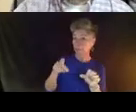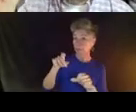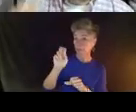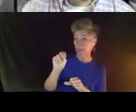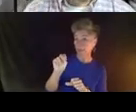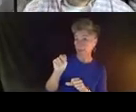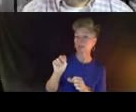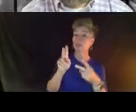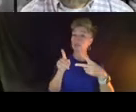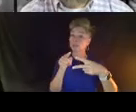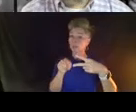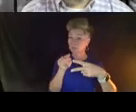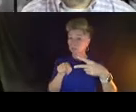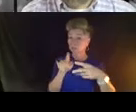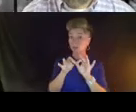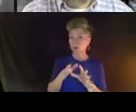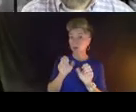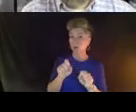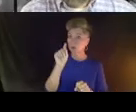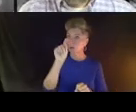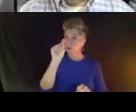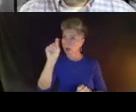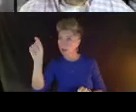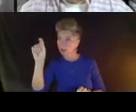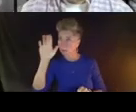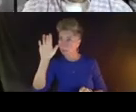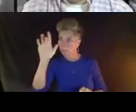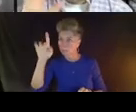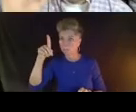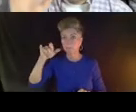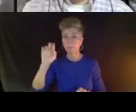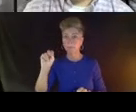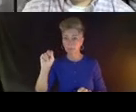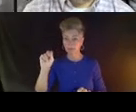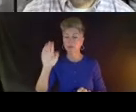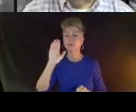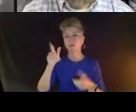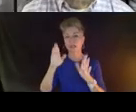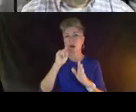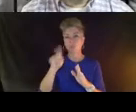and click the three little dots and then click pin, which will allow you to have them be front and center.